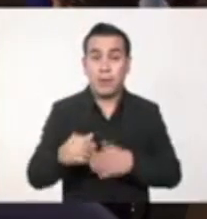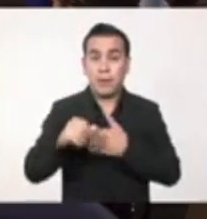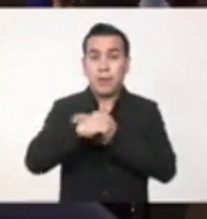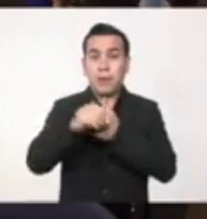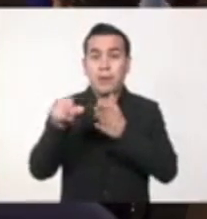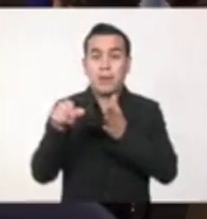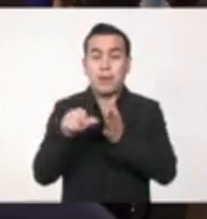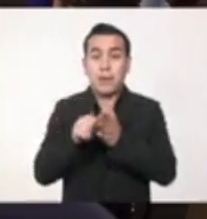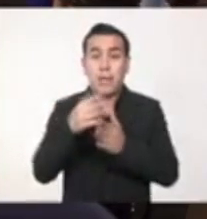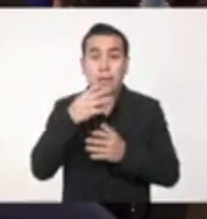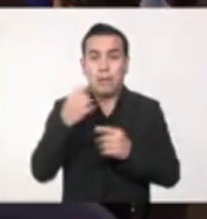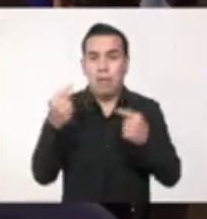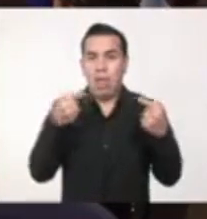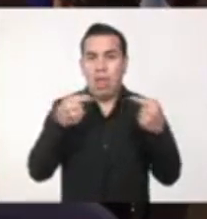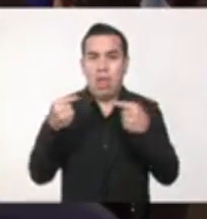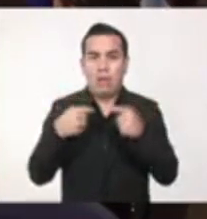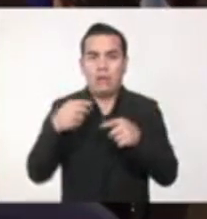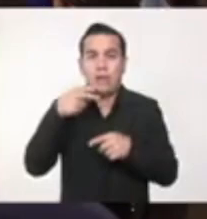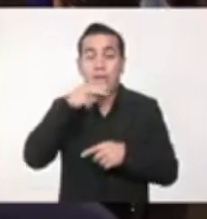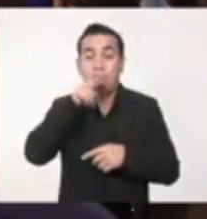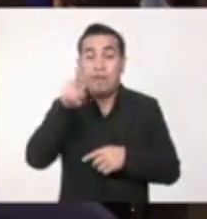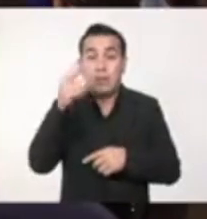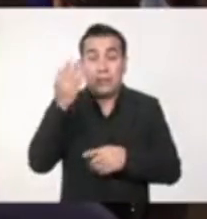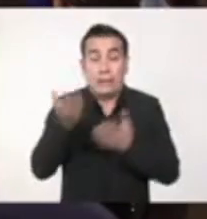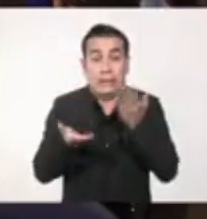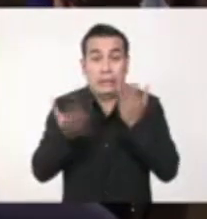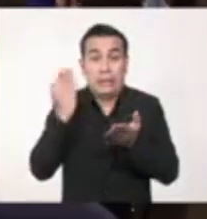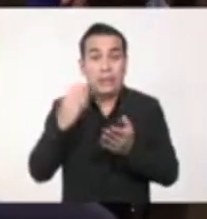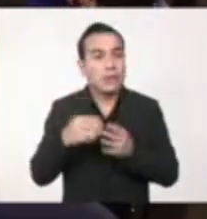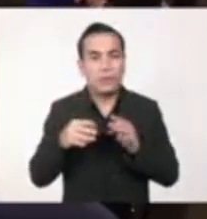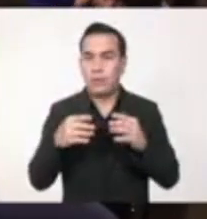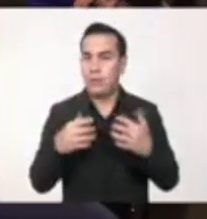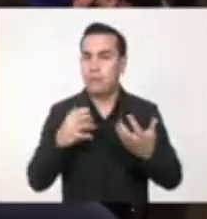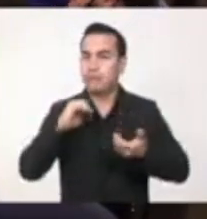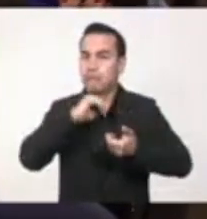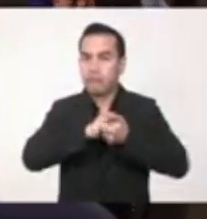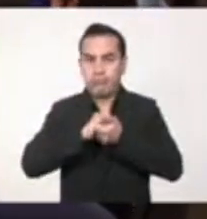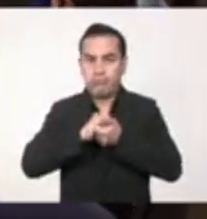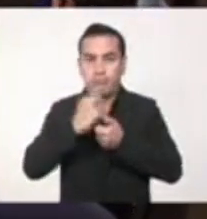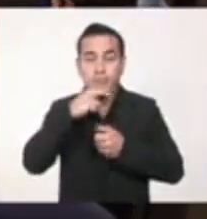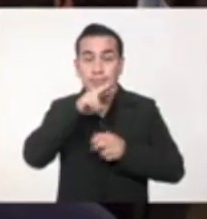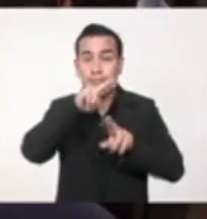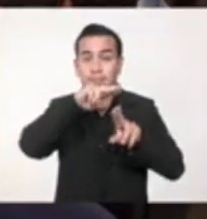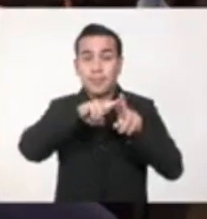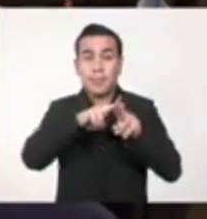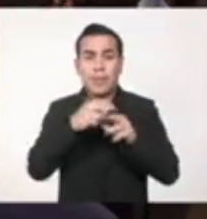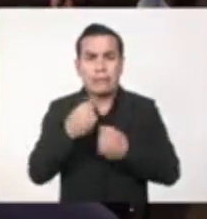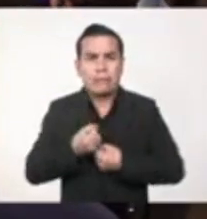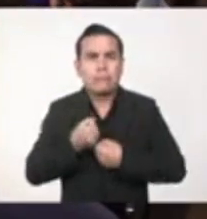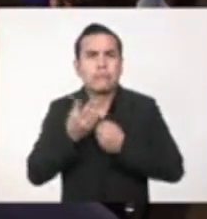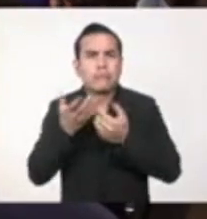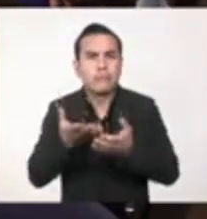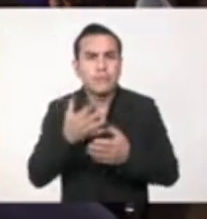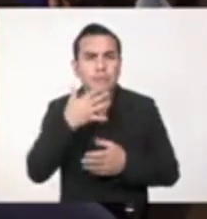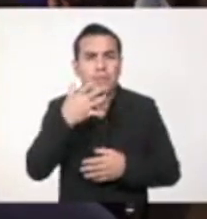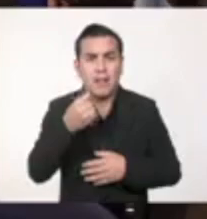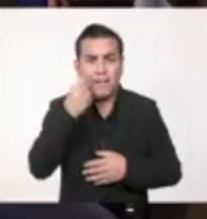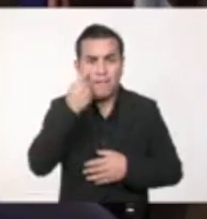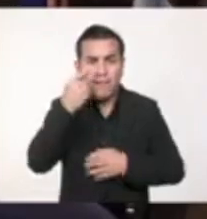I imagine that fighting with the FMLN in those times where they weren't brothers, and he said to them, here's the video, and they